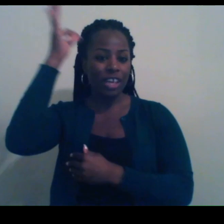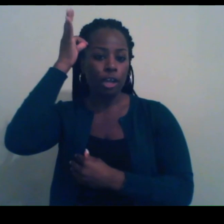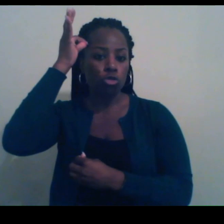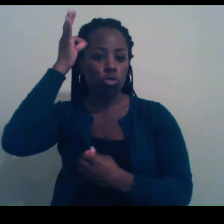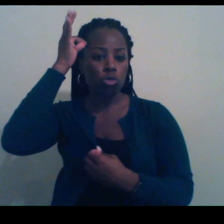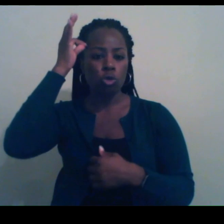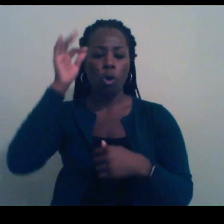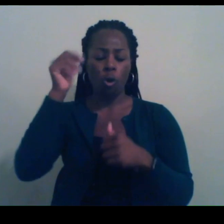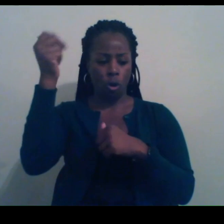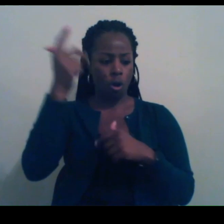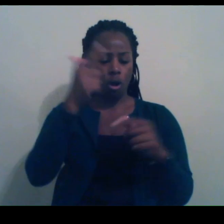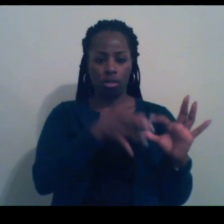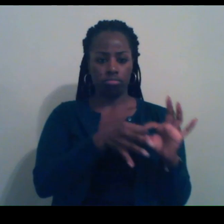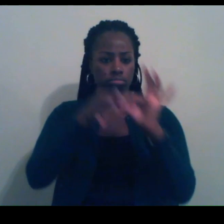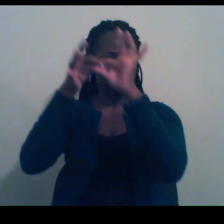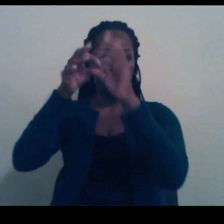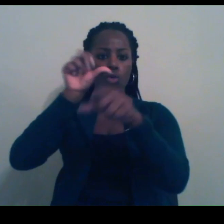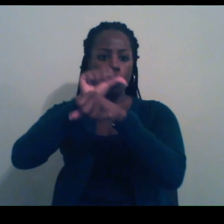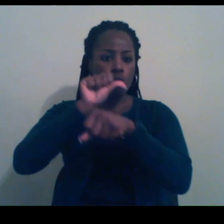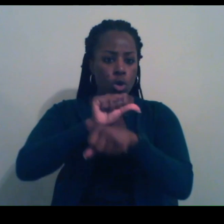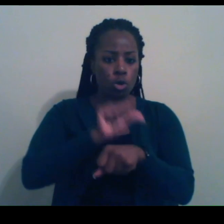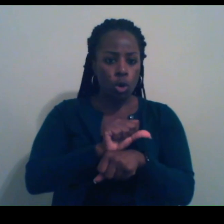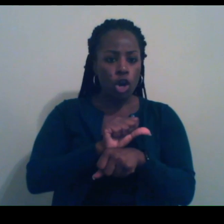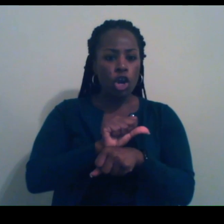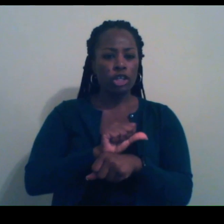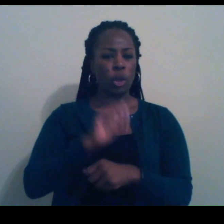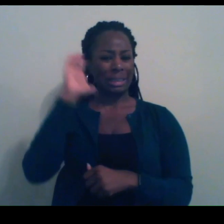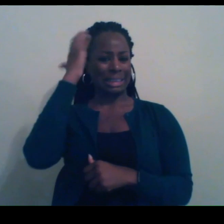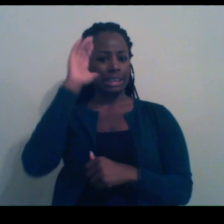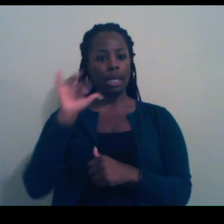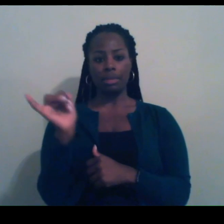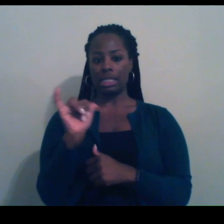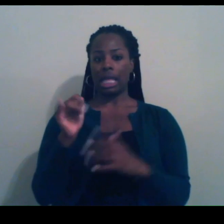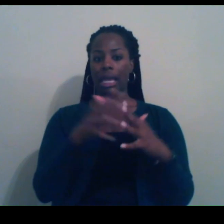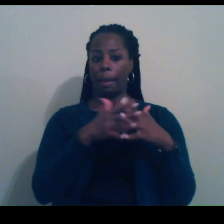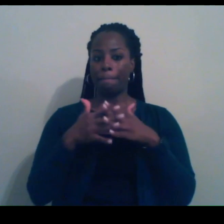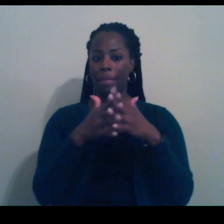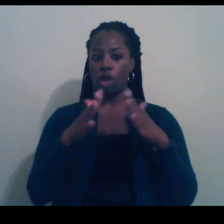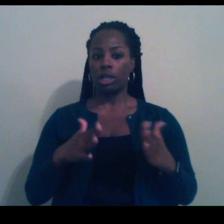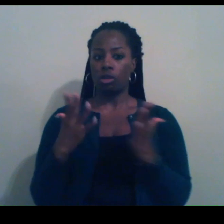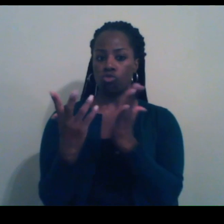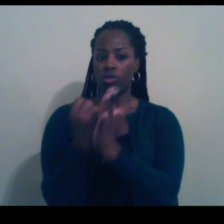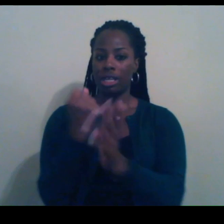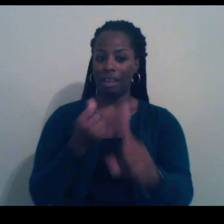individual American has been and does continue to be low but the risk for